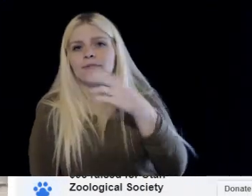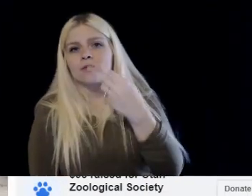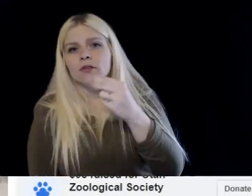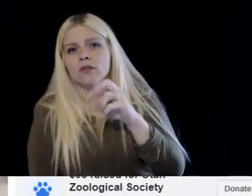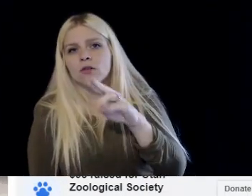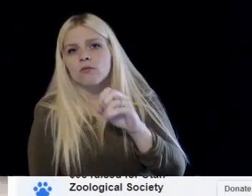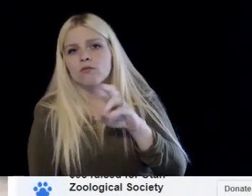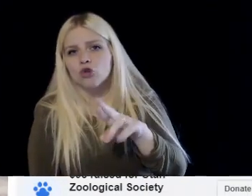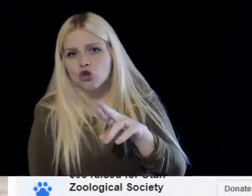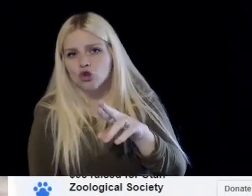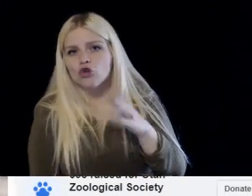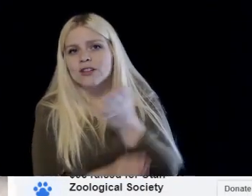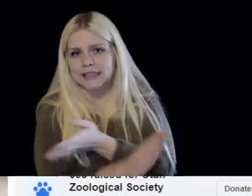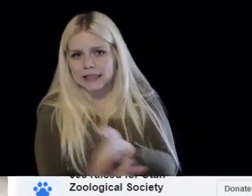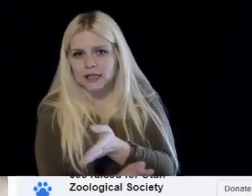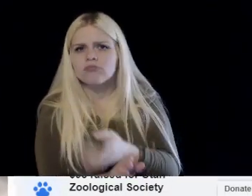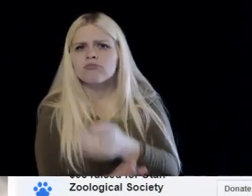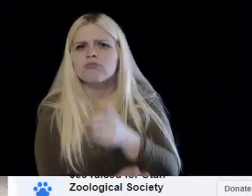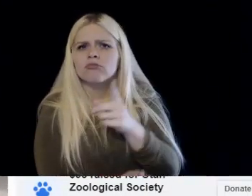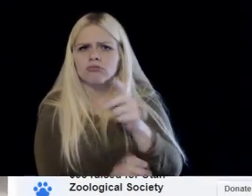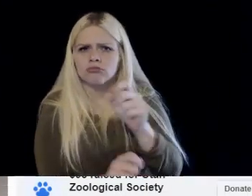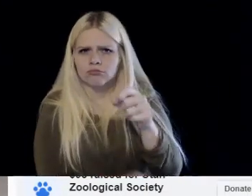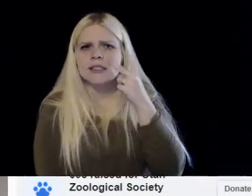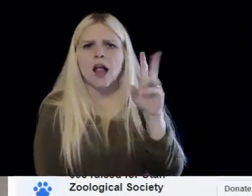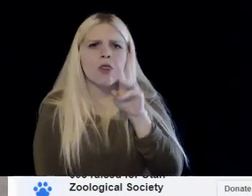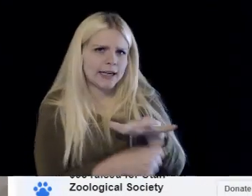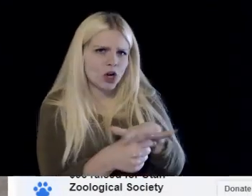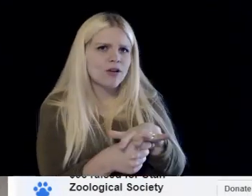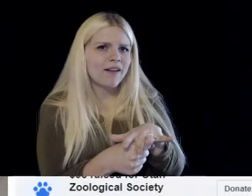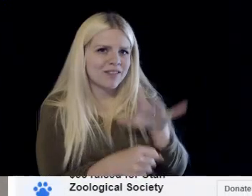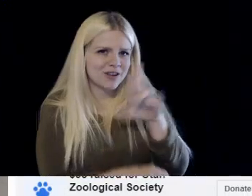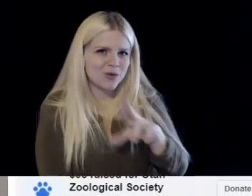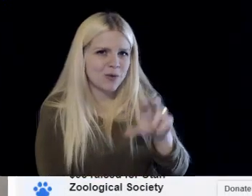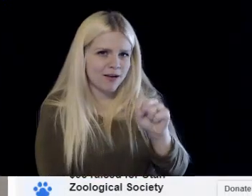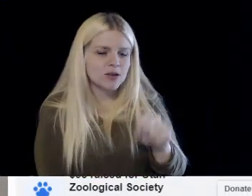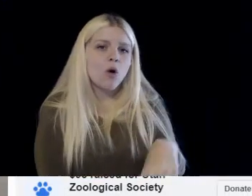So if you go to Washington, Oregon, California- you can find areas where